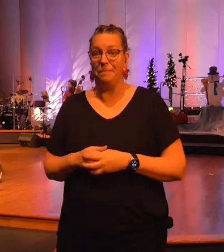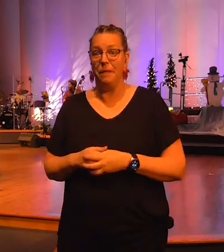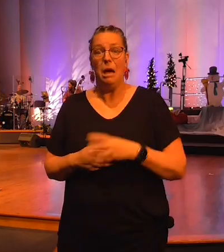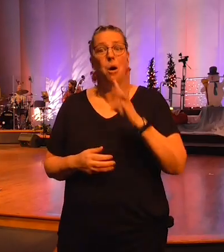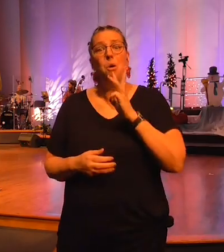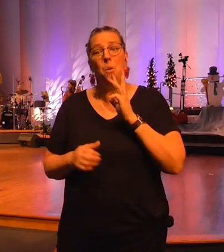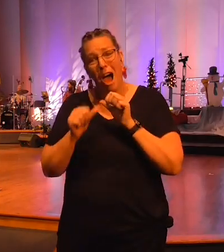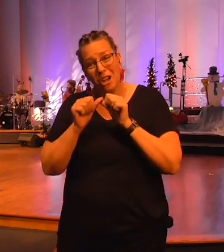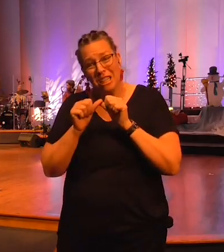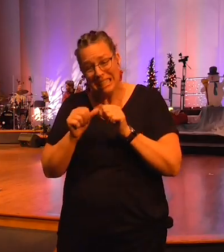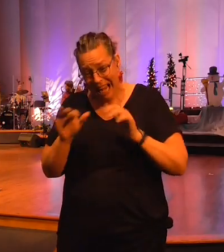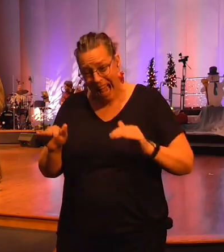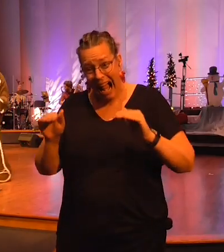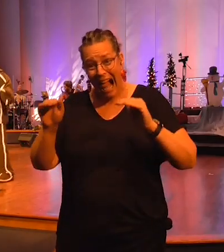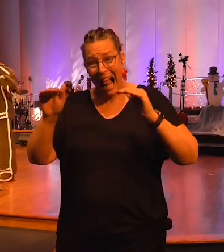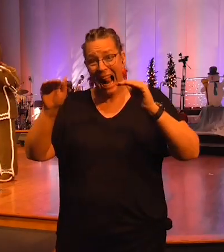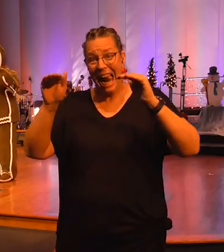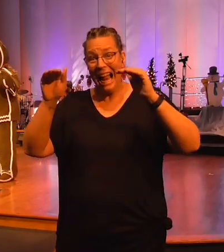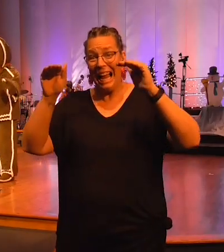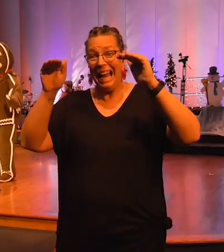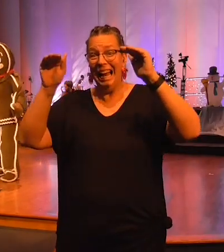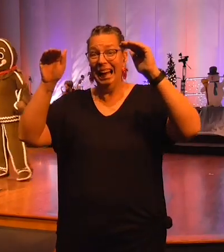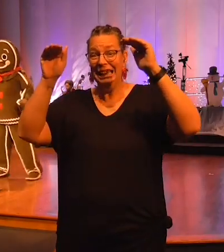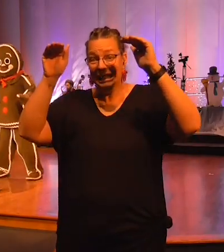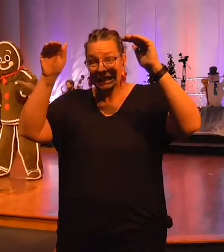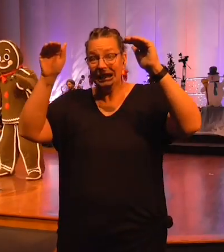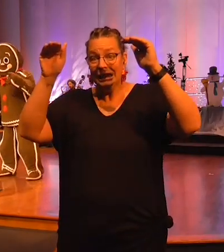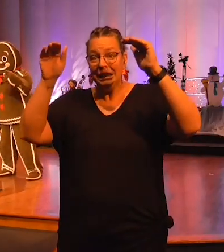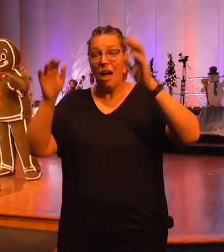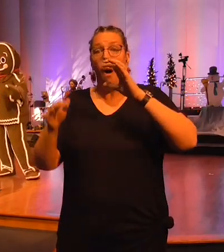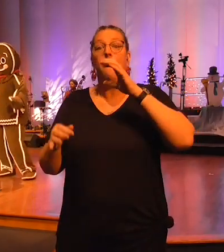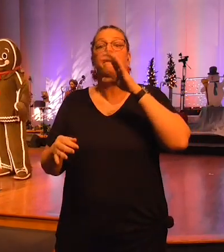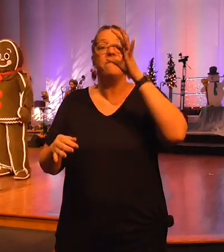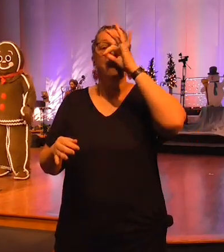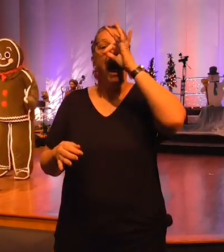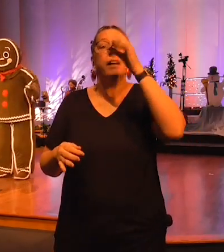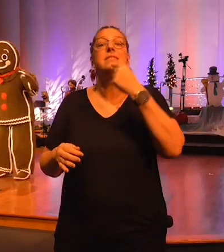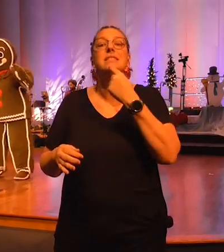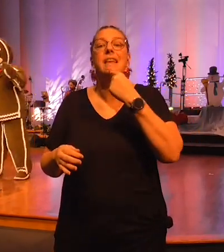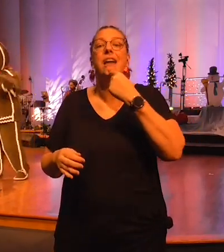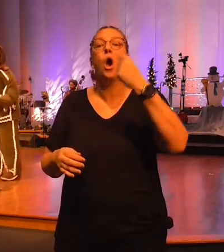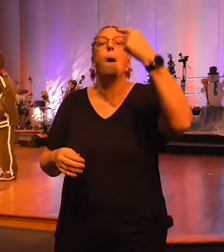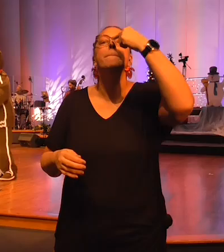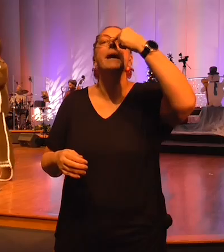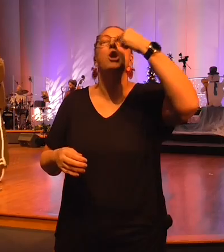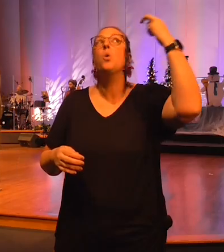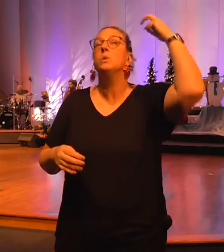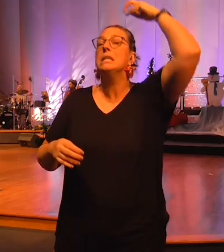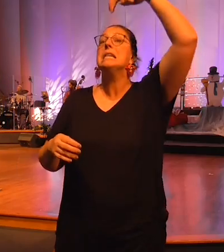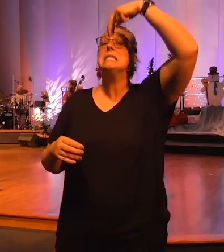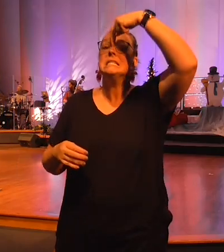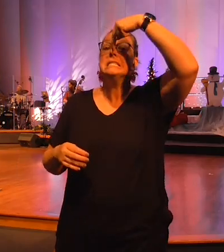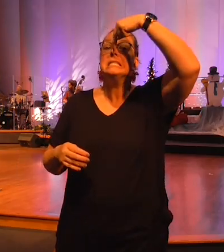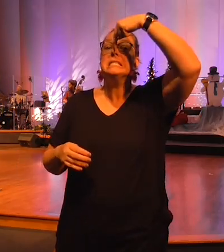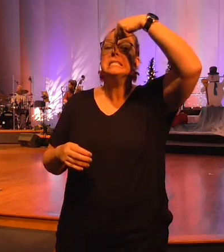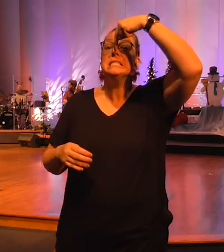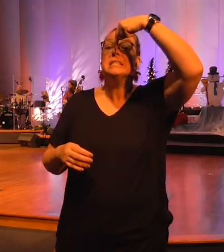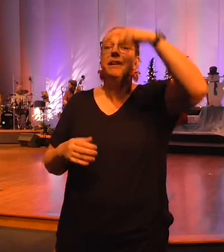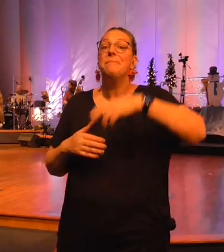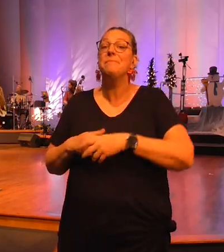H up in my head this gingerbread man but the water kept getting high that old fox said hop up